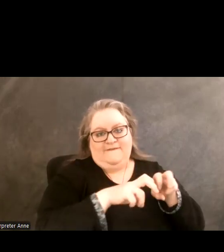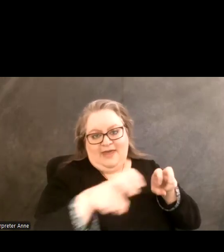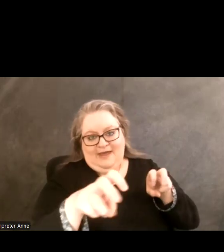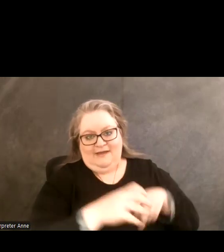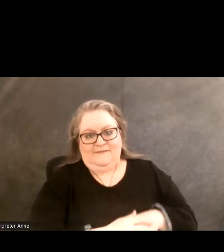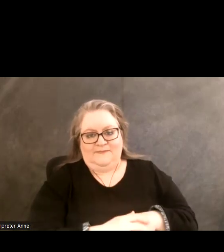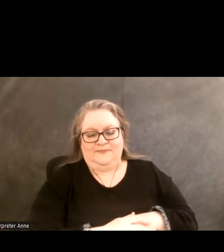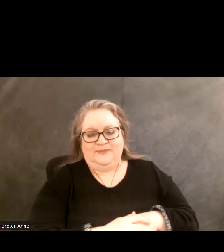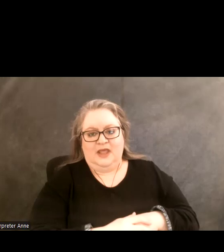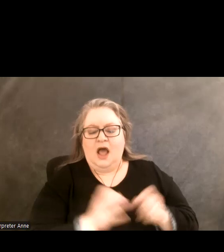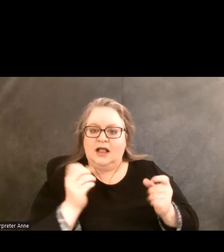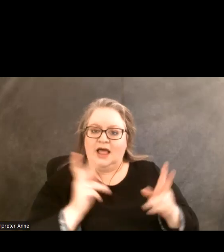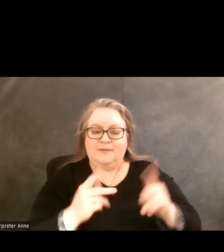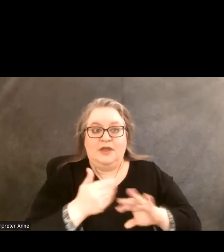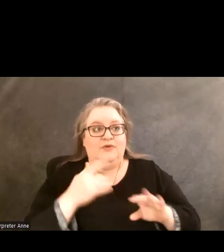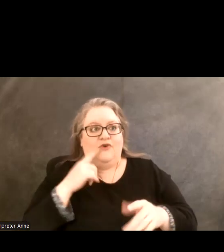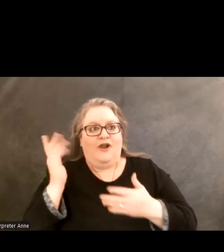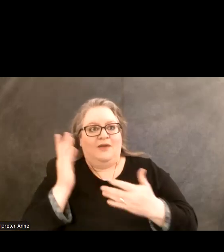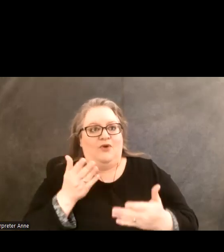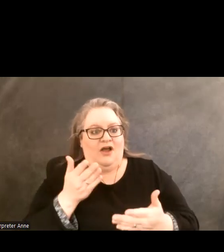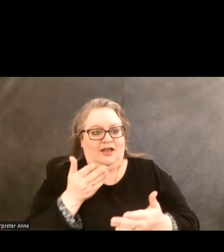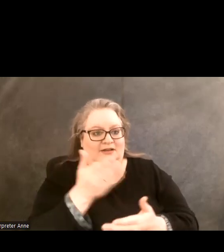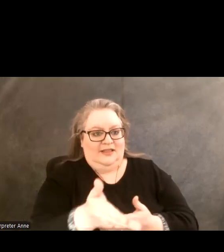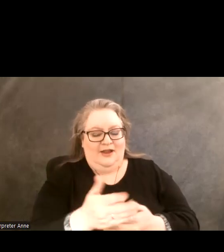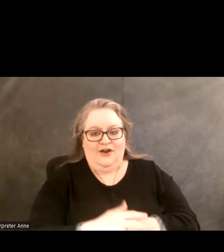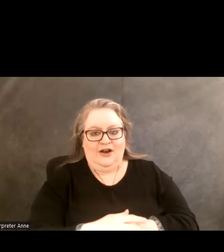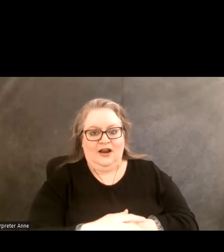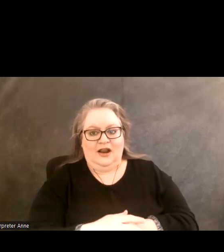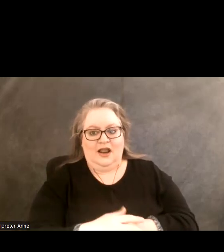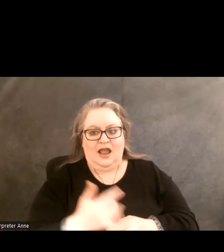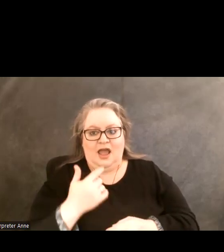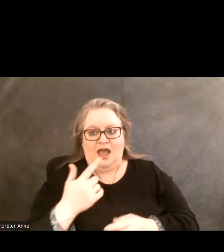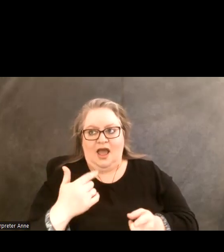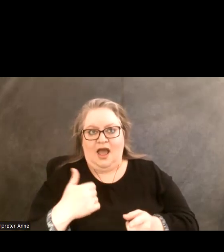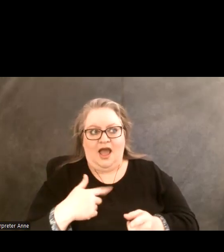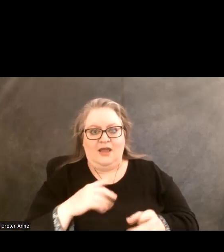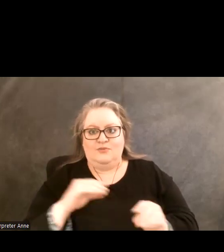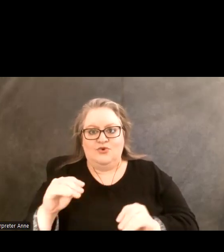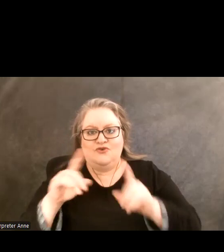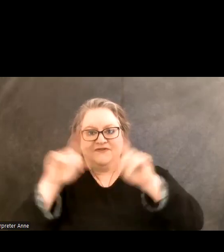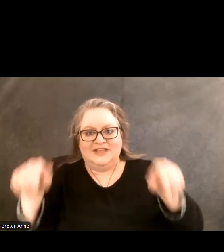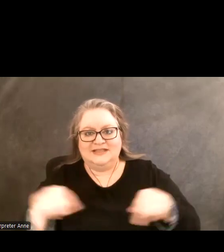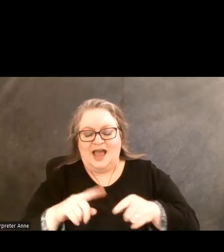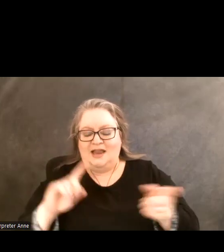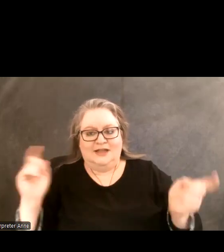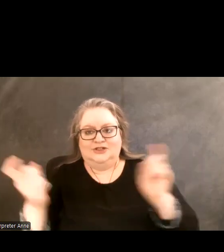of the people before I brought anyone over there I actually moved the signs and actually changed where people were